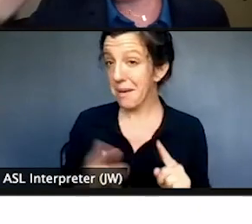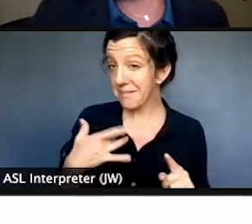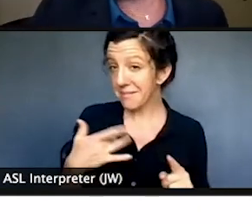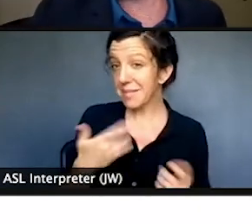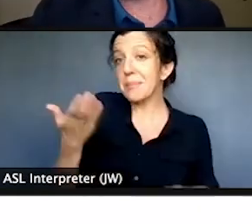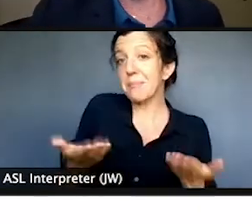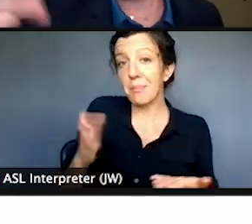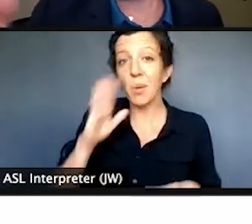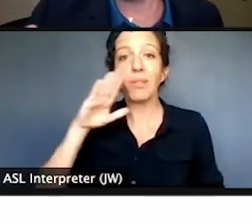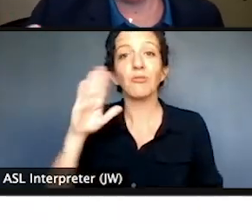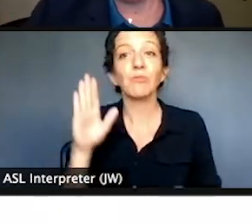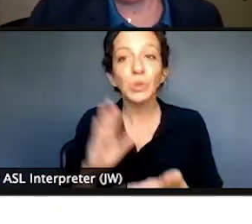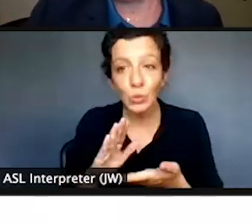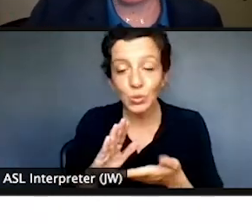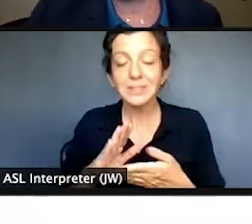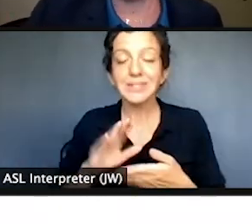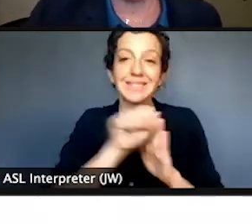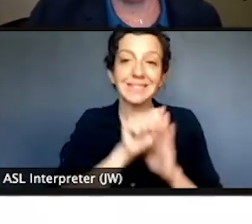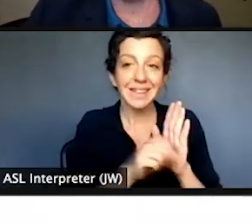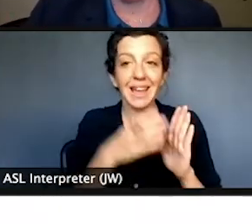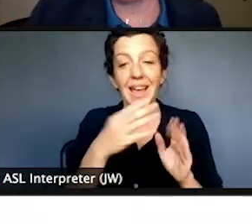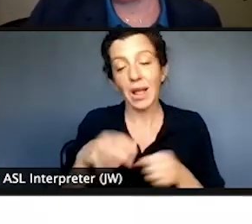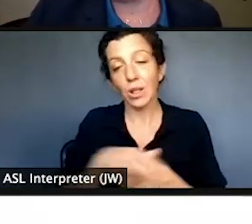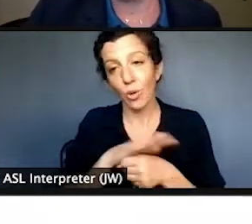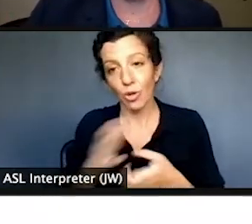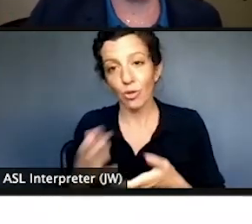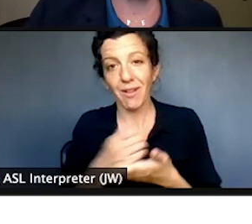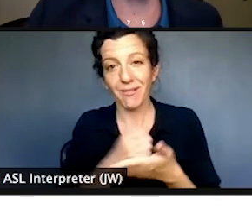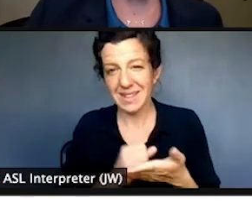He feels like the law that was already passed is good enough. That was his argument.